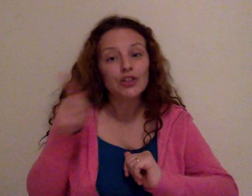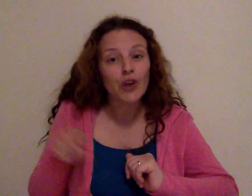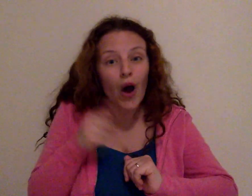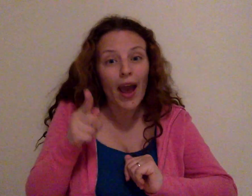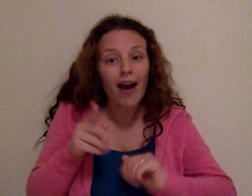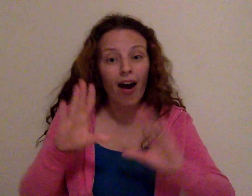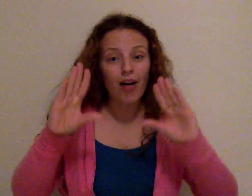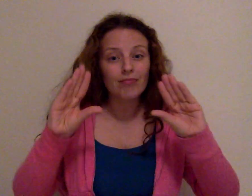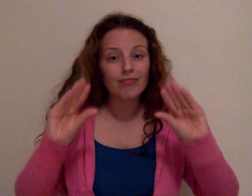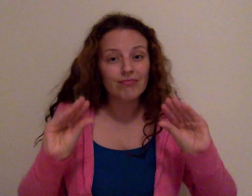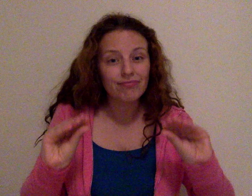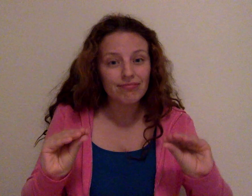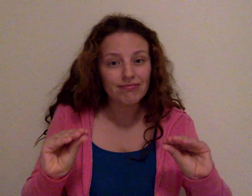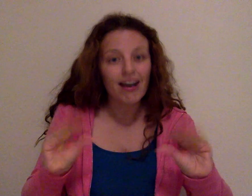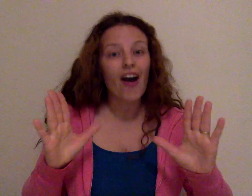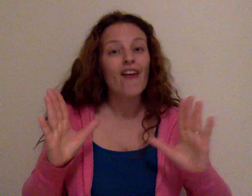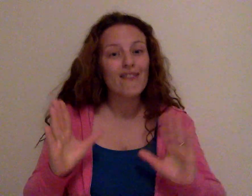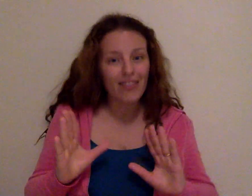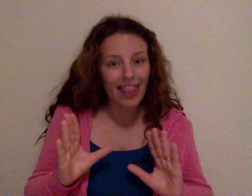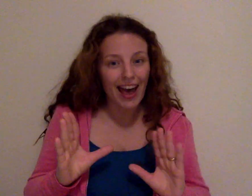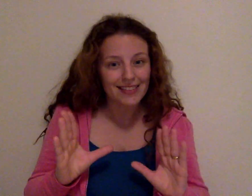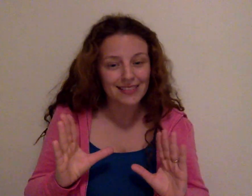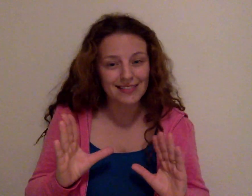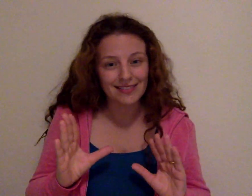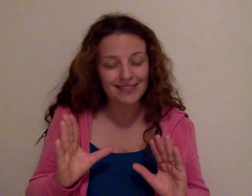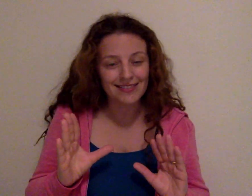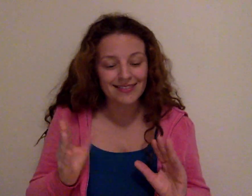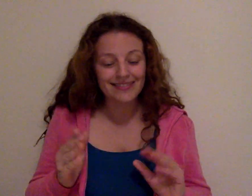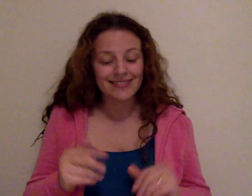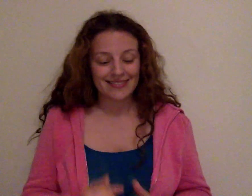Or flat tyre.